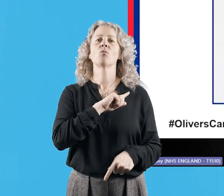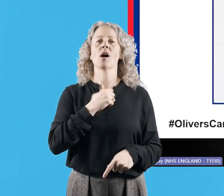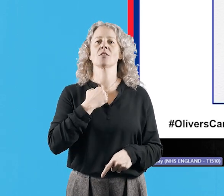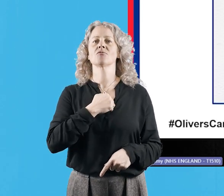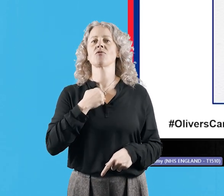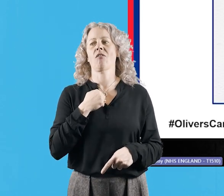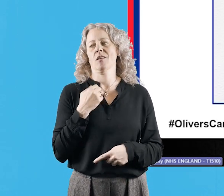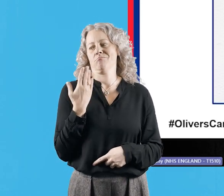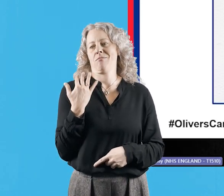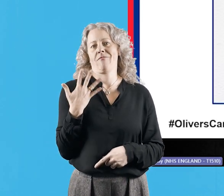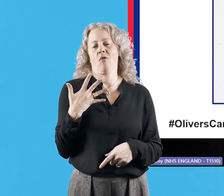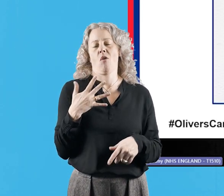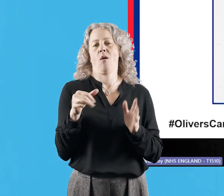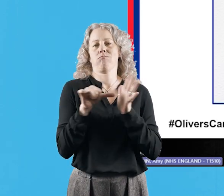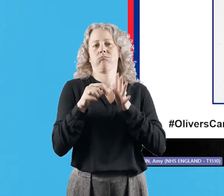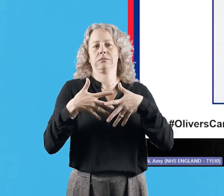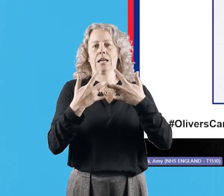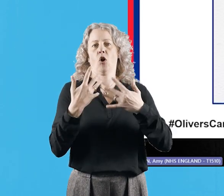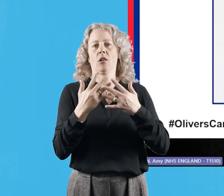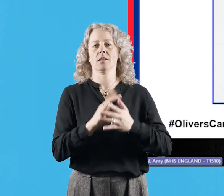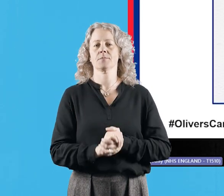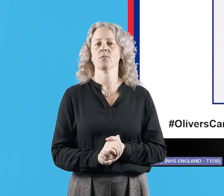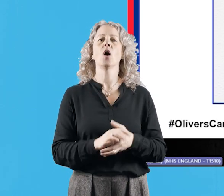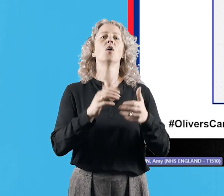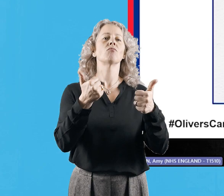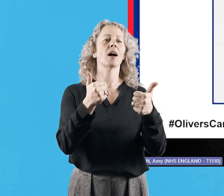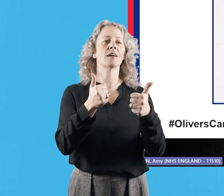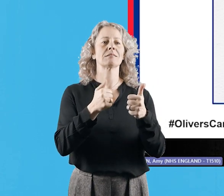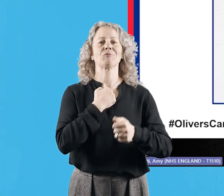apologise for the technical issues I had, I've got some